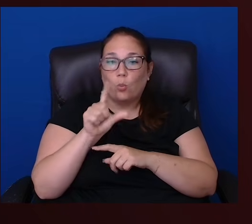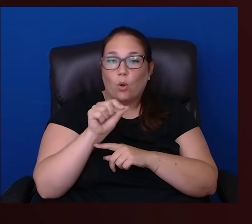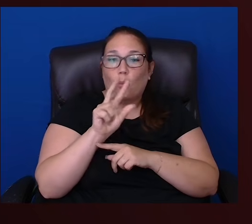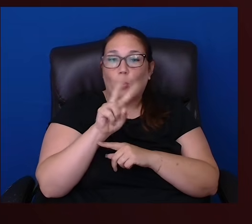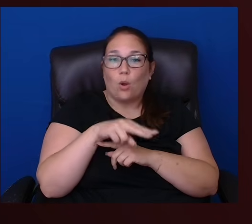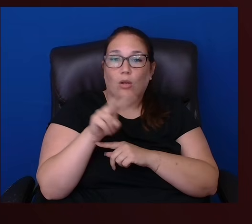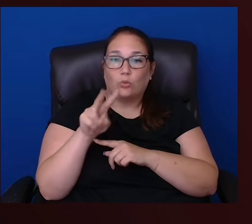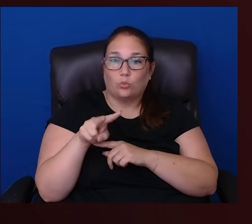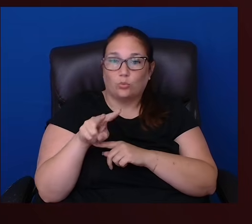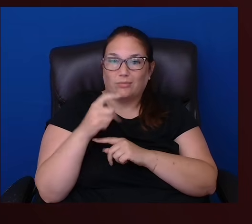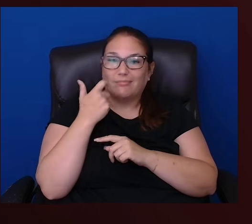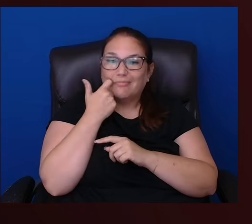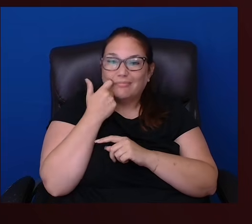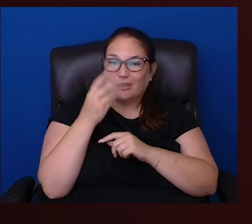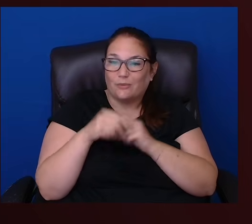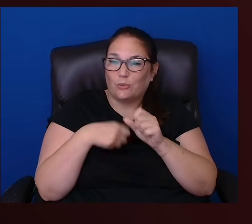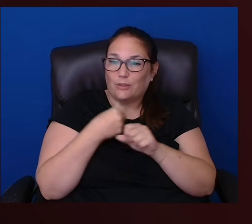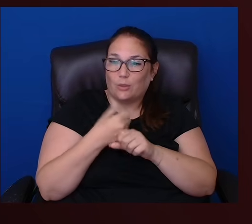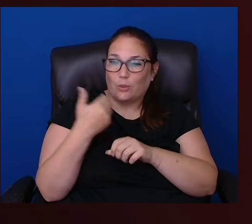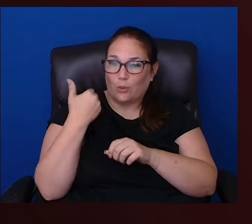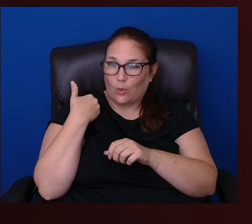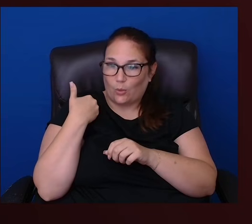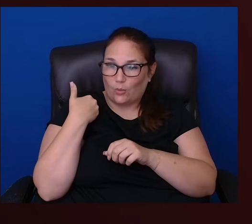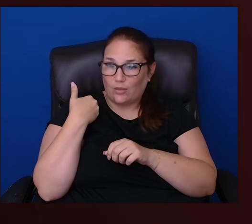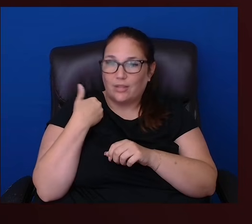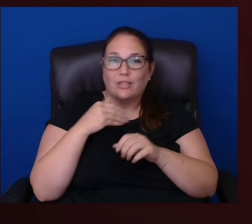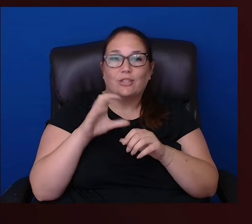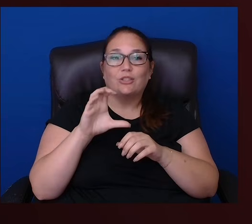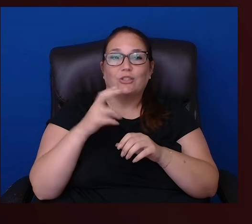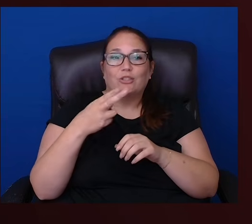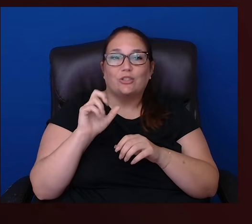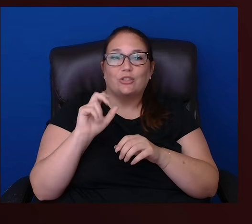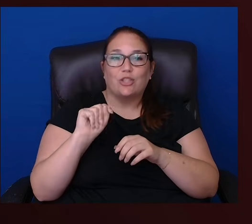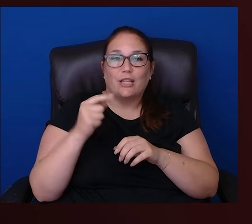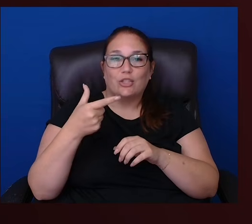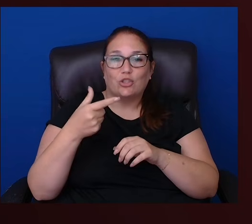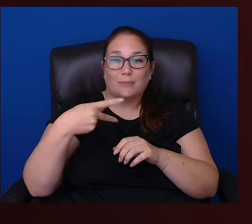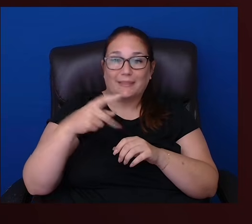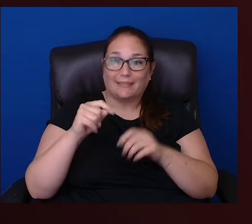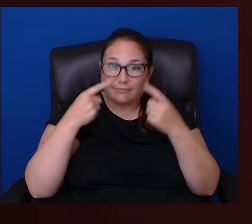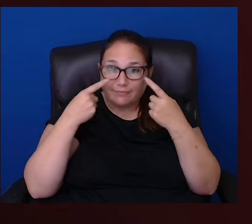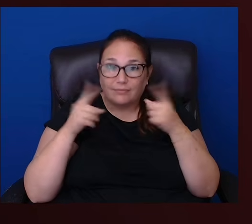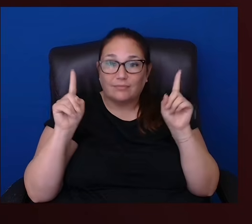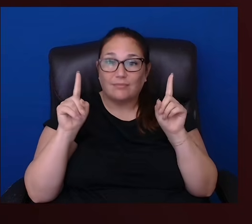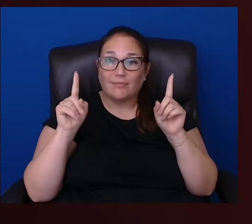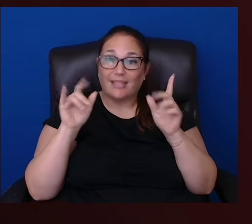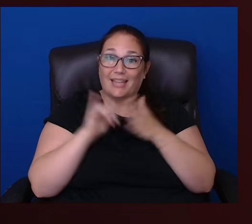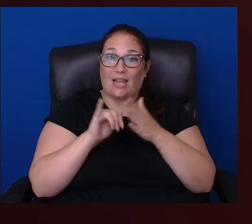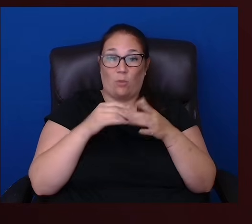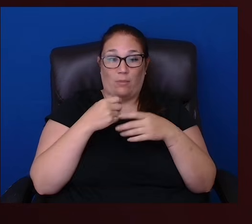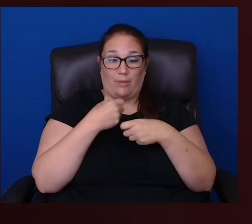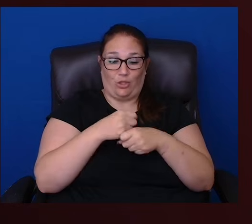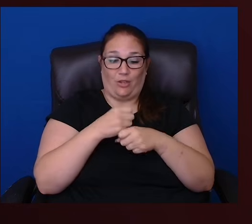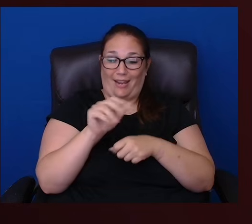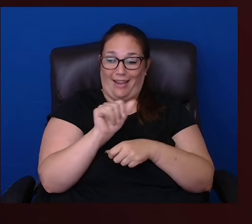just a few years ago, ChatGPT was announced, and that's what brought generative AI to the general masses,